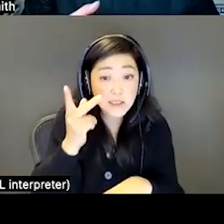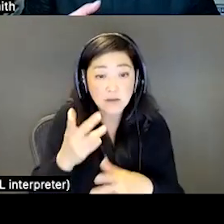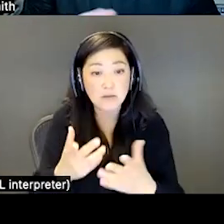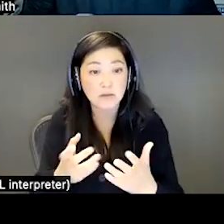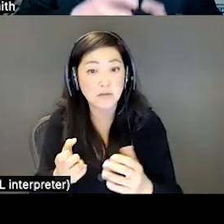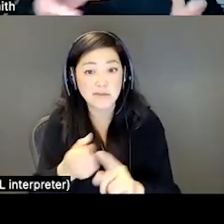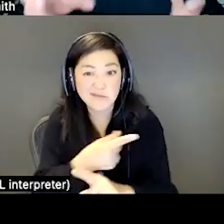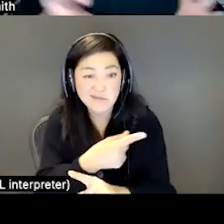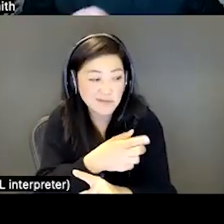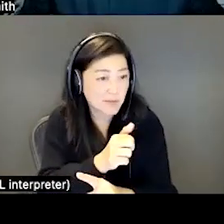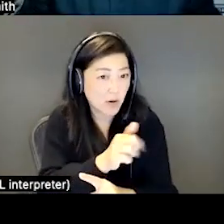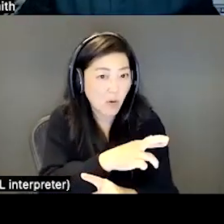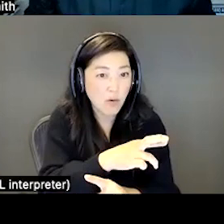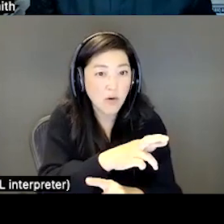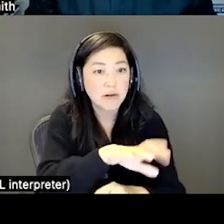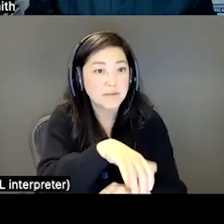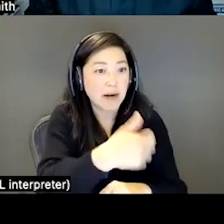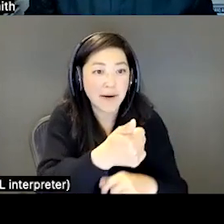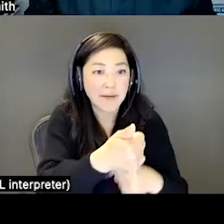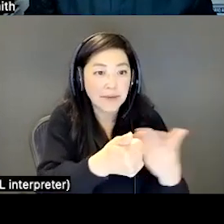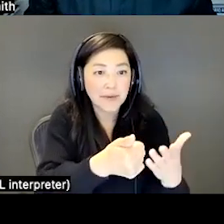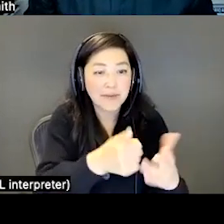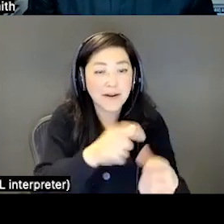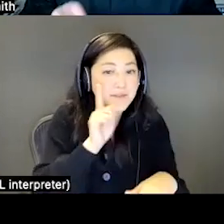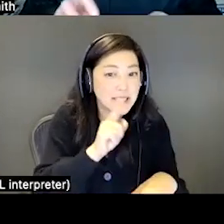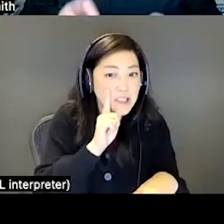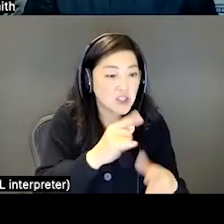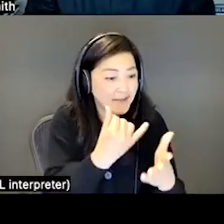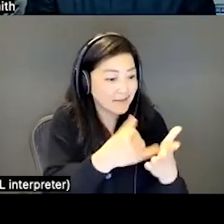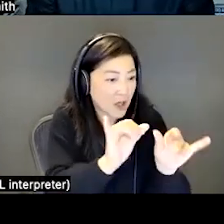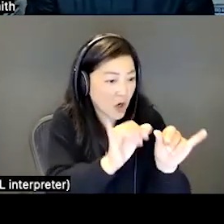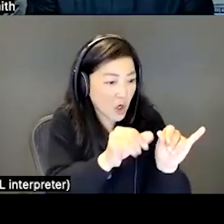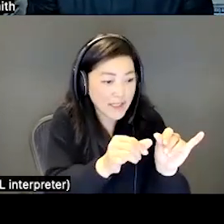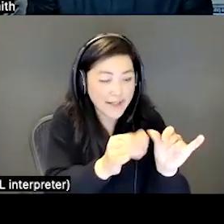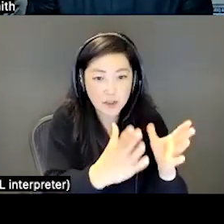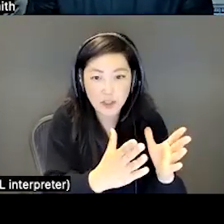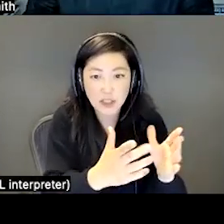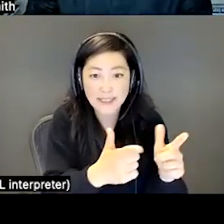but they all sit in very different parts of the hierarchical tree quite correctly. I'll